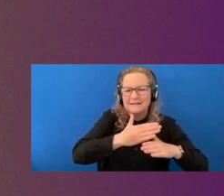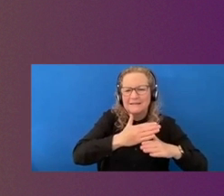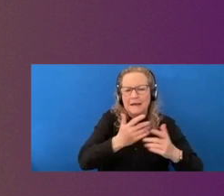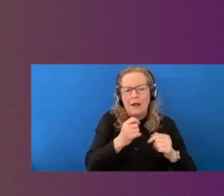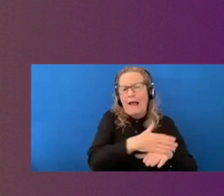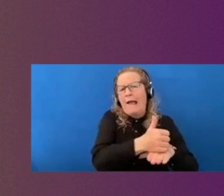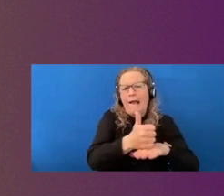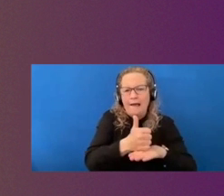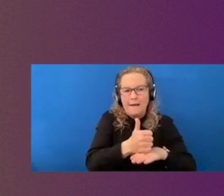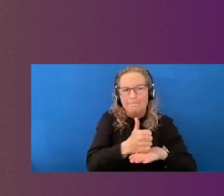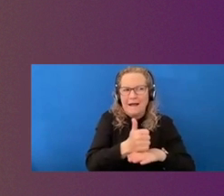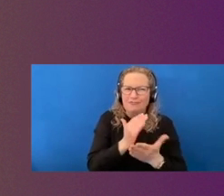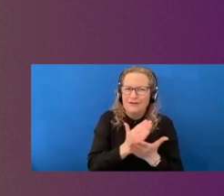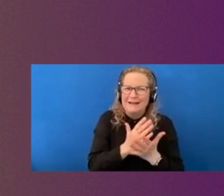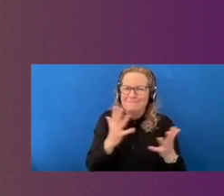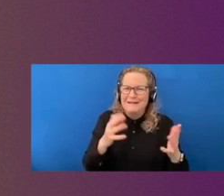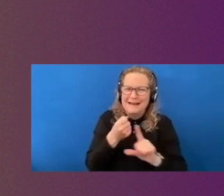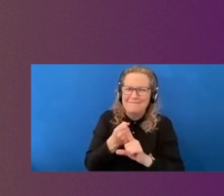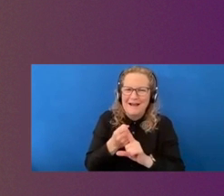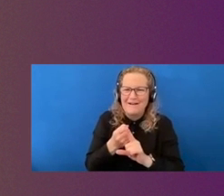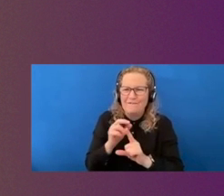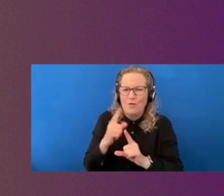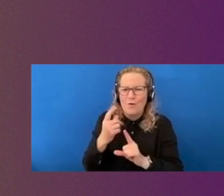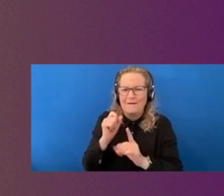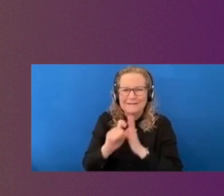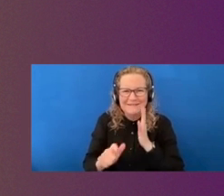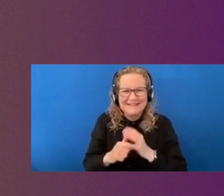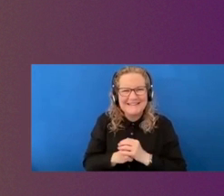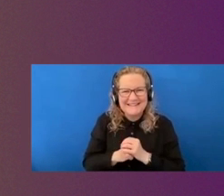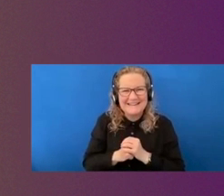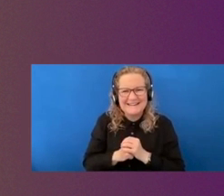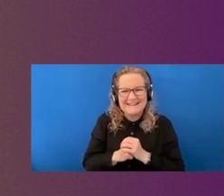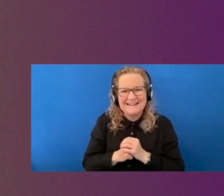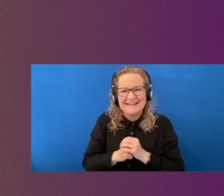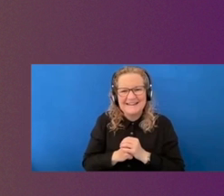impact for people with disabilities that um will interact and then engage with that organisation